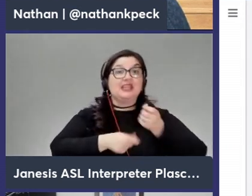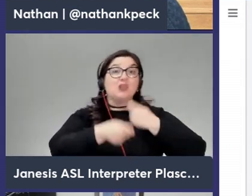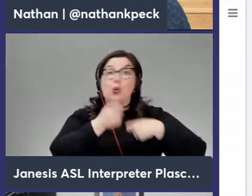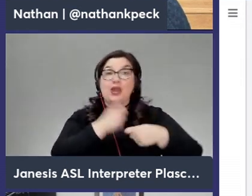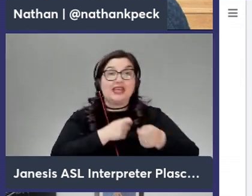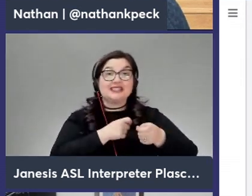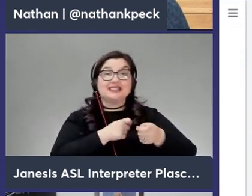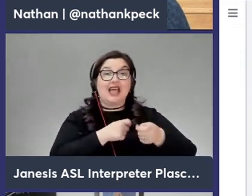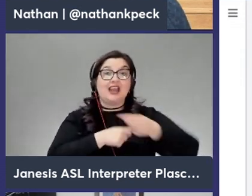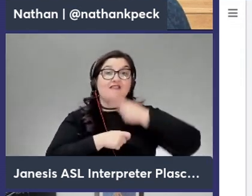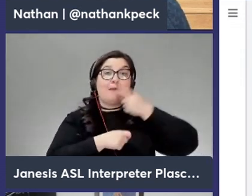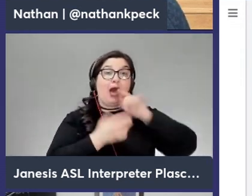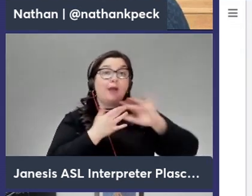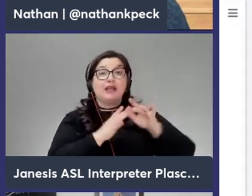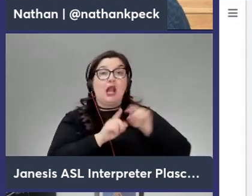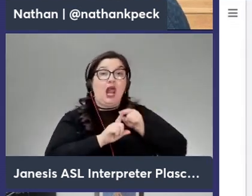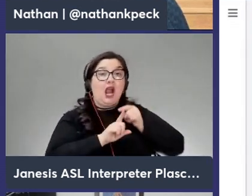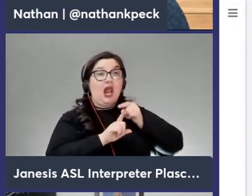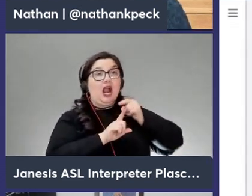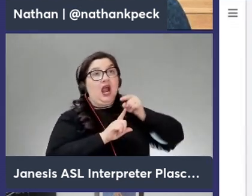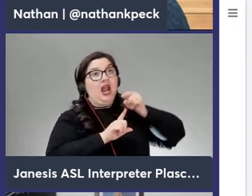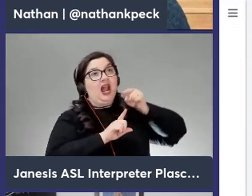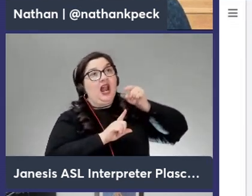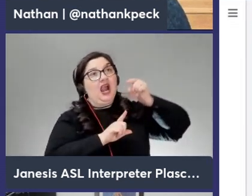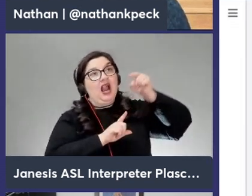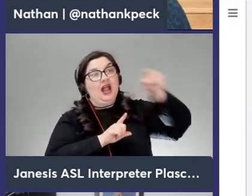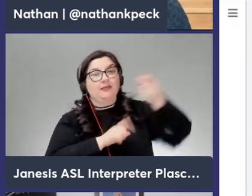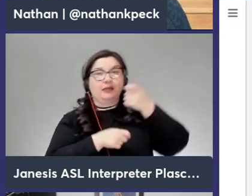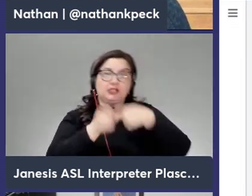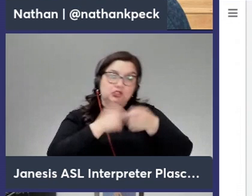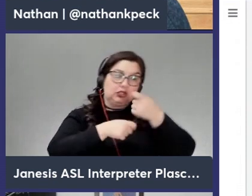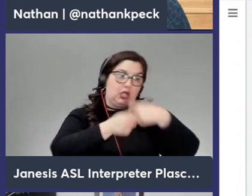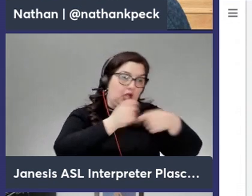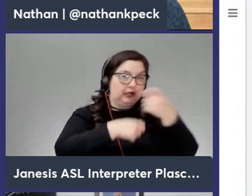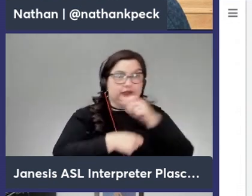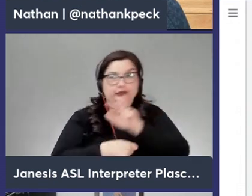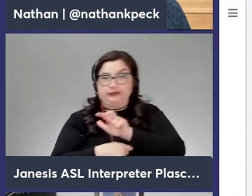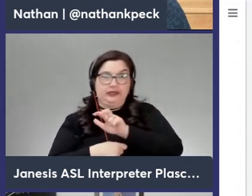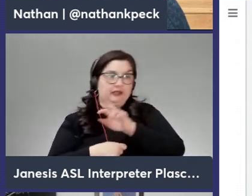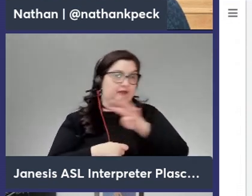where you might exchange between three, four, 20 ISPs, you know,